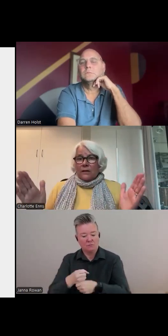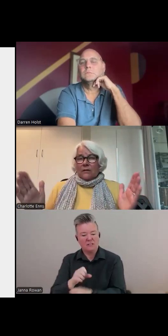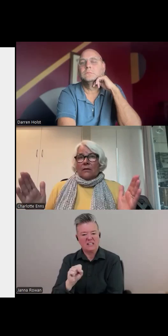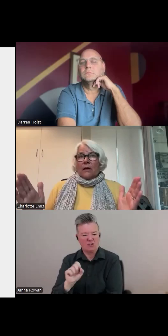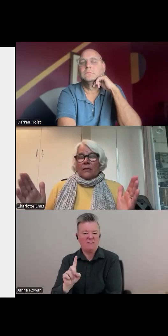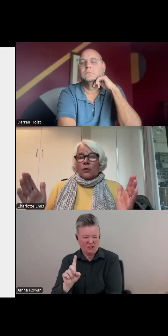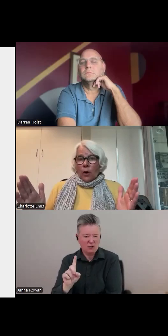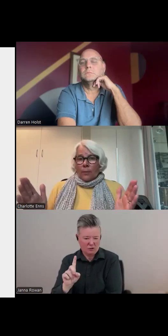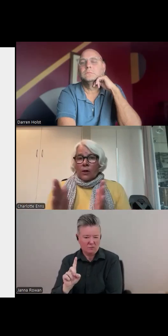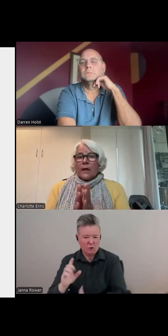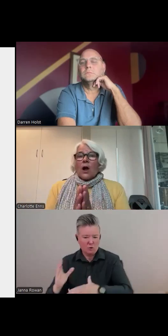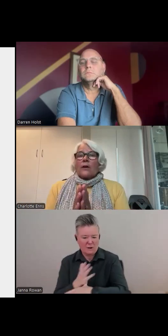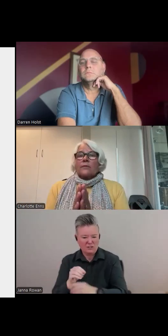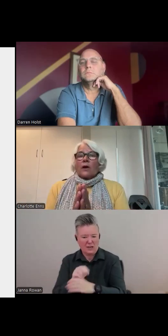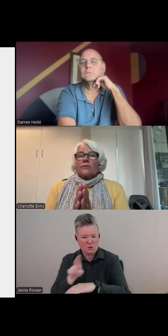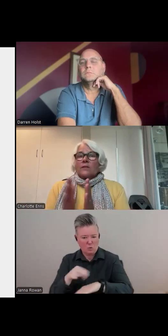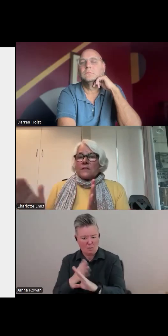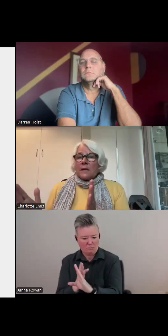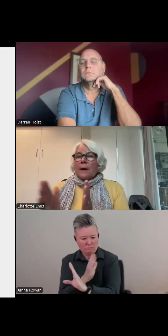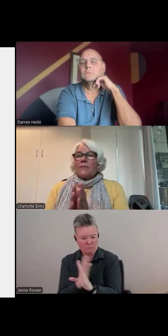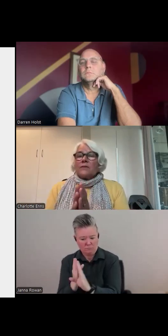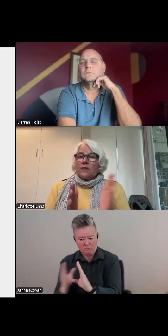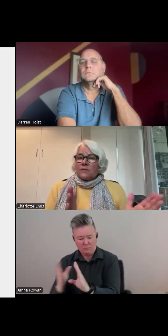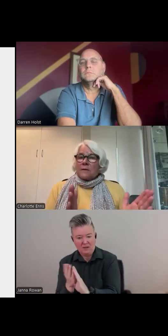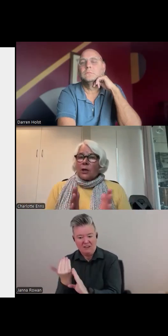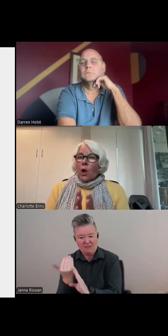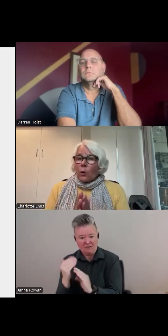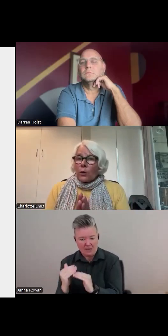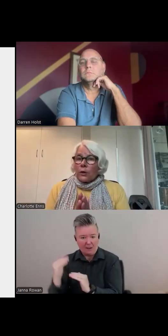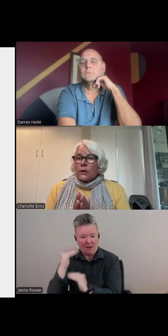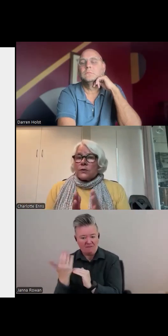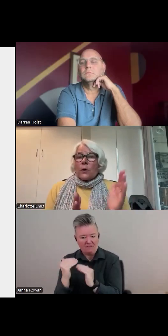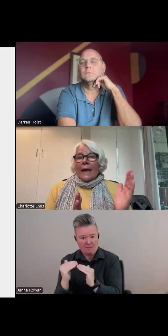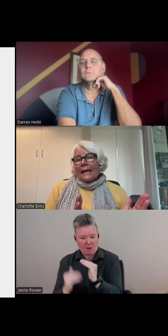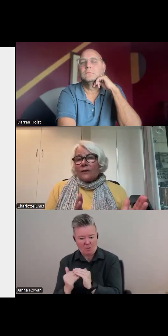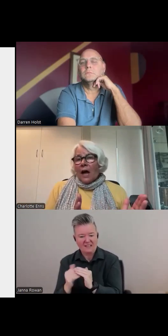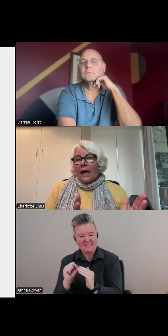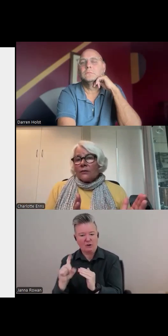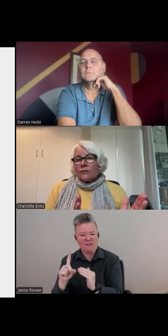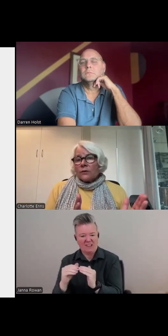or the range within the normal are 15 above and 15 below.